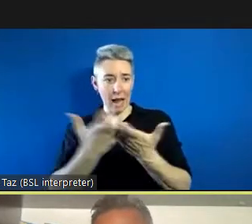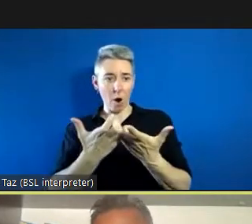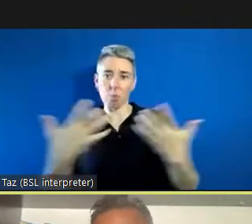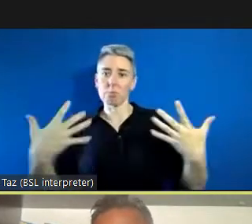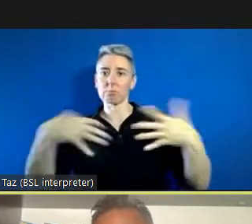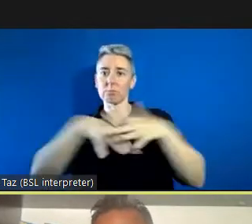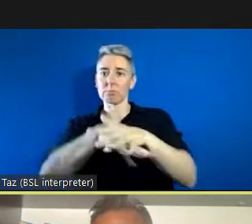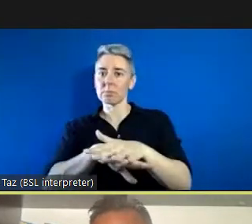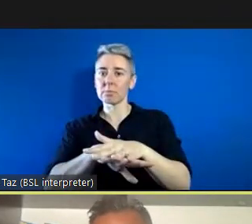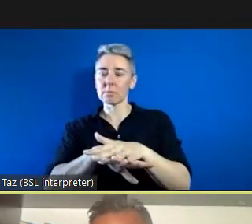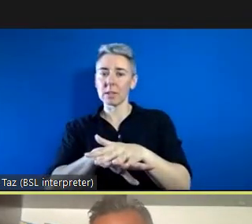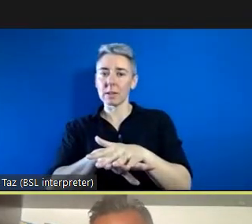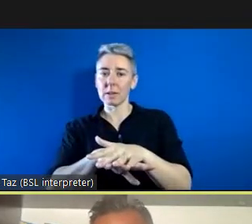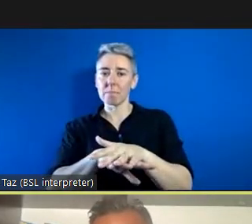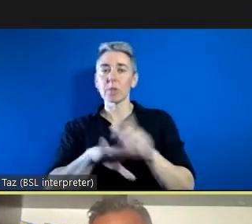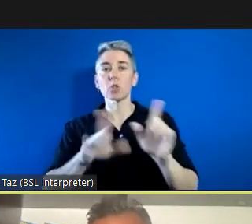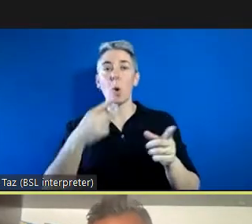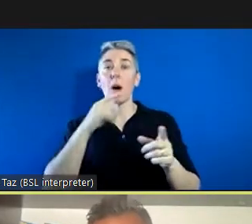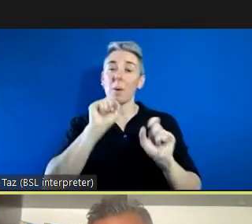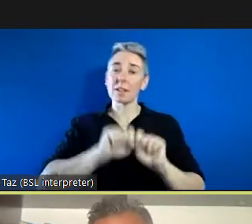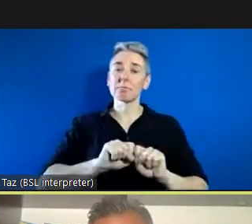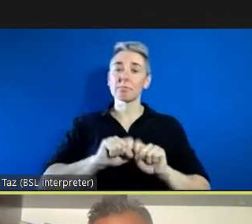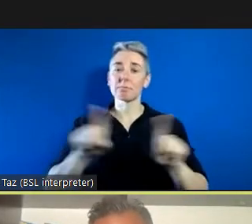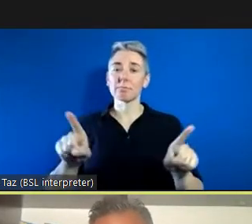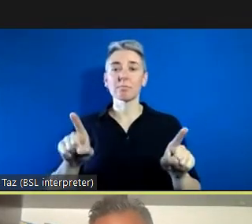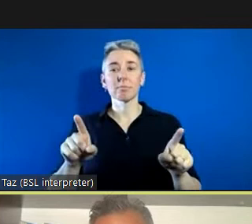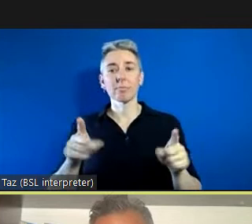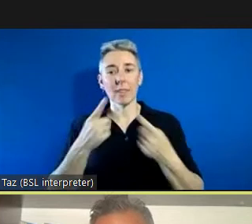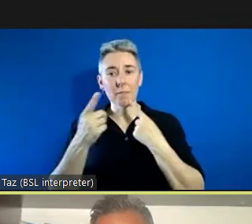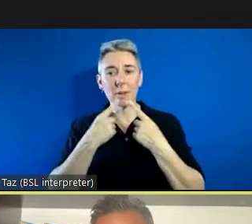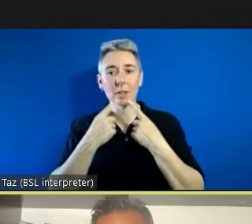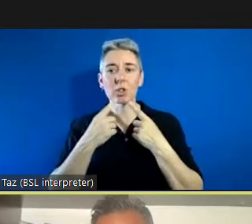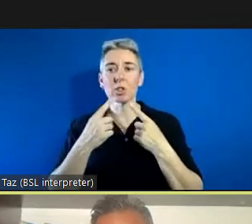race. So I will send that information on bits of free day course over three weeks, and it's